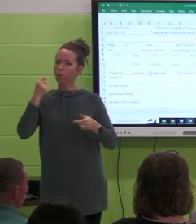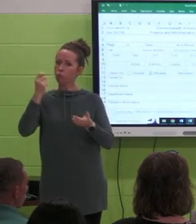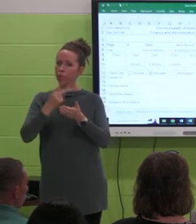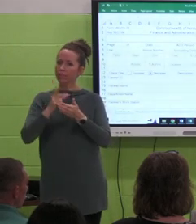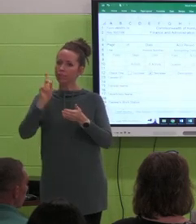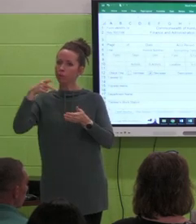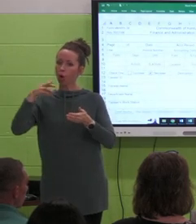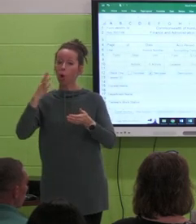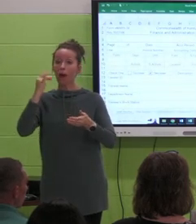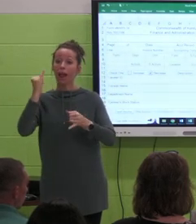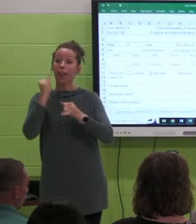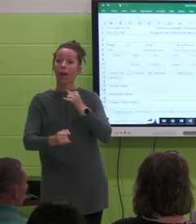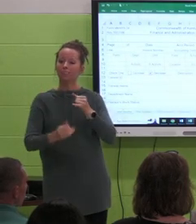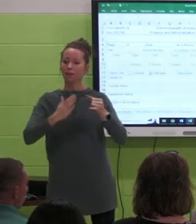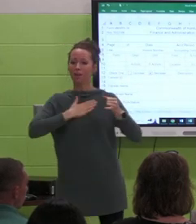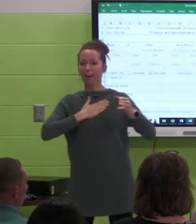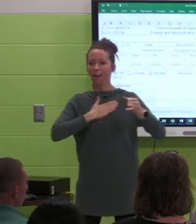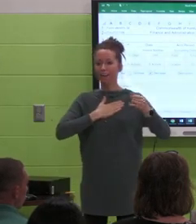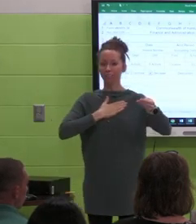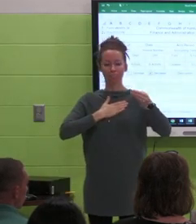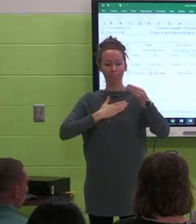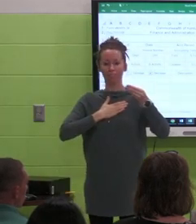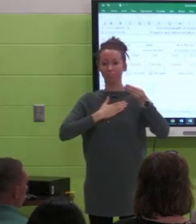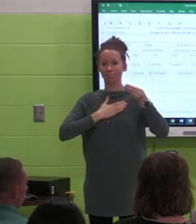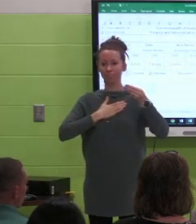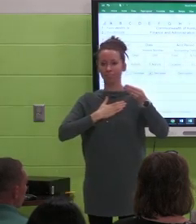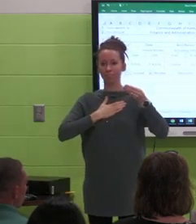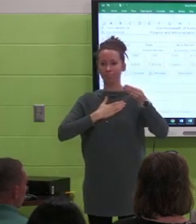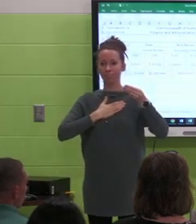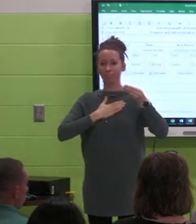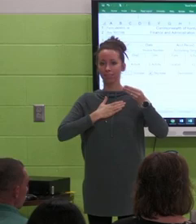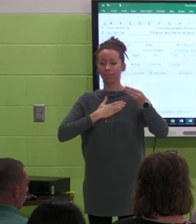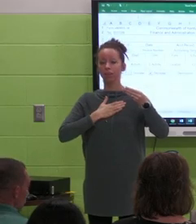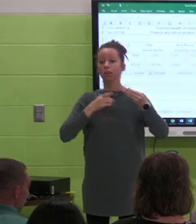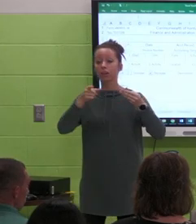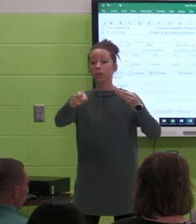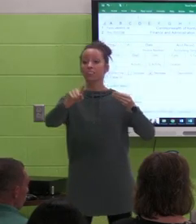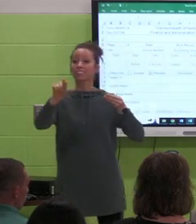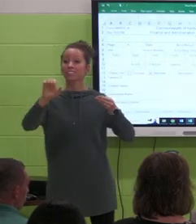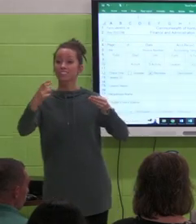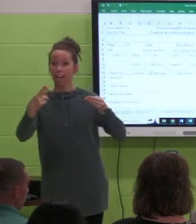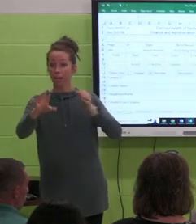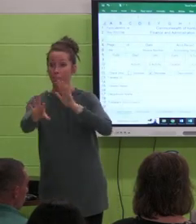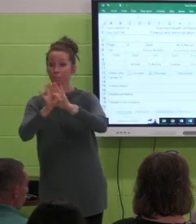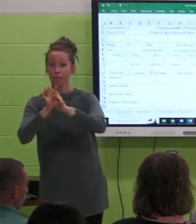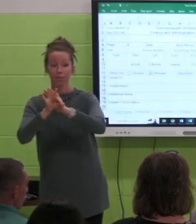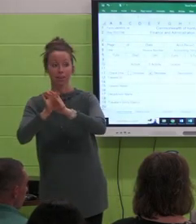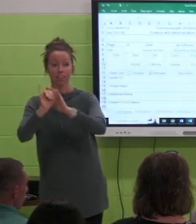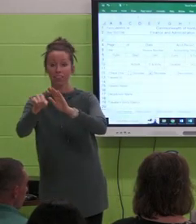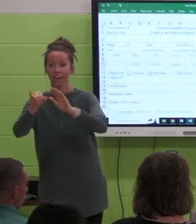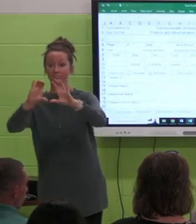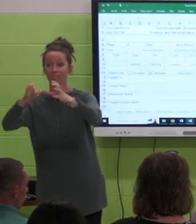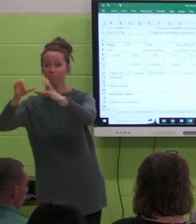is my shop okay and what happens is when Zach selects the category it's either going to Route